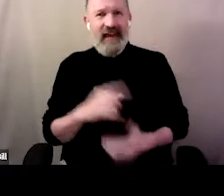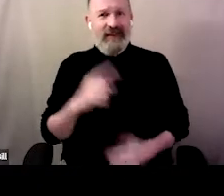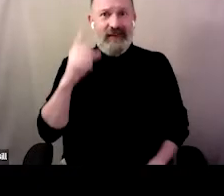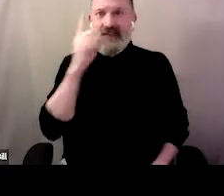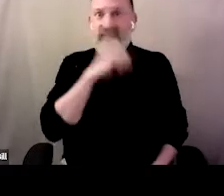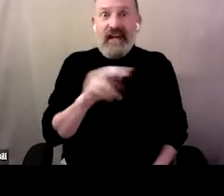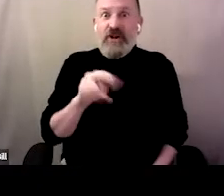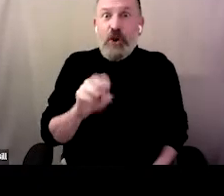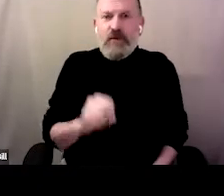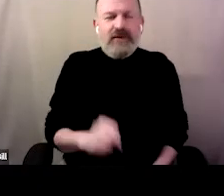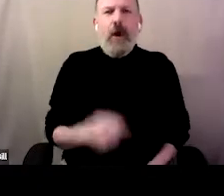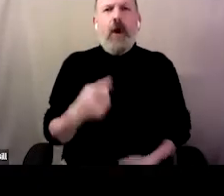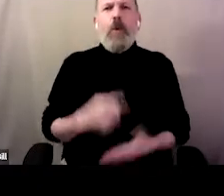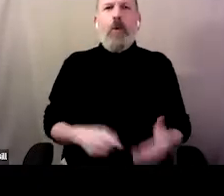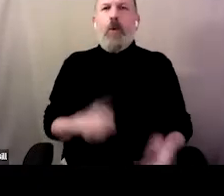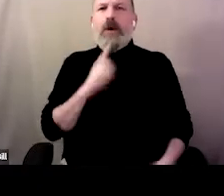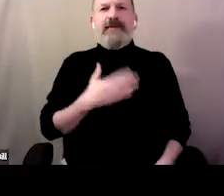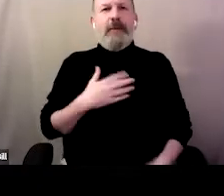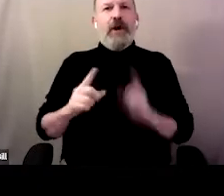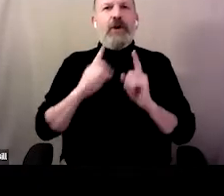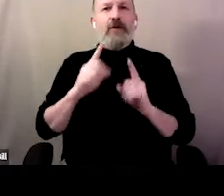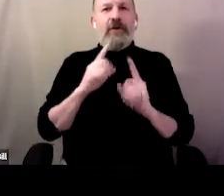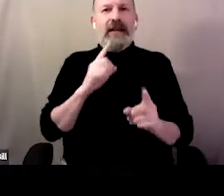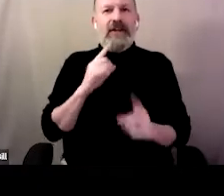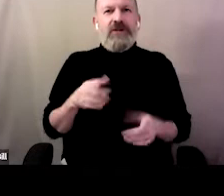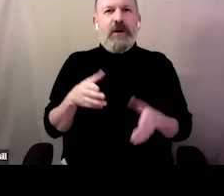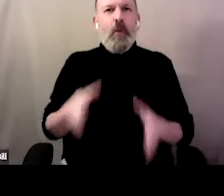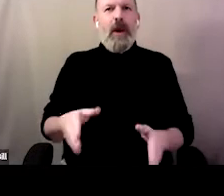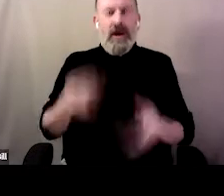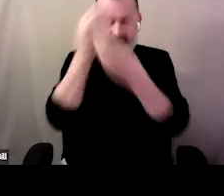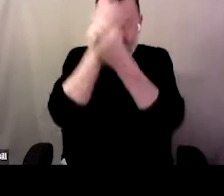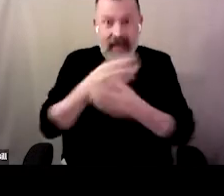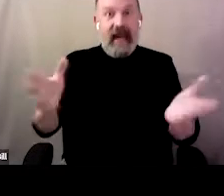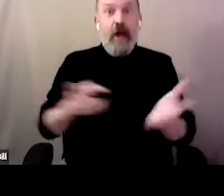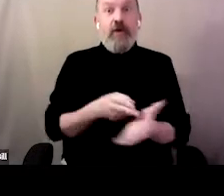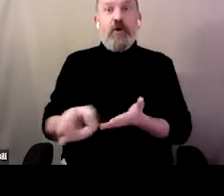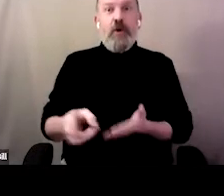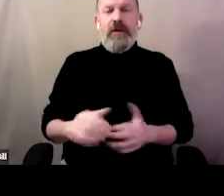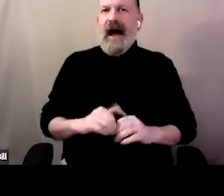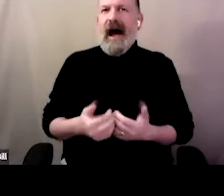What's my communications mechanism to get the truth out. How do I get my CEO out, not in a